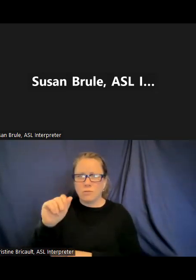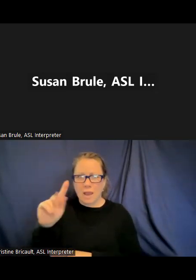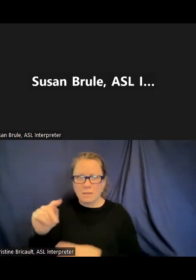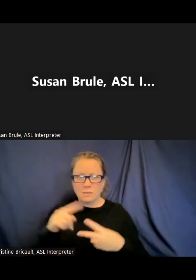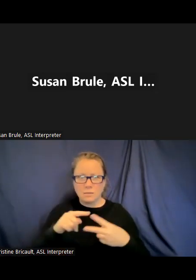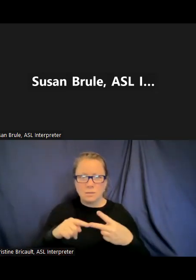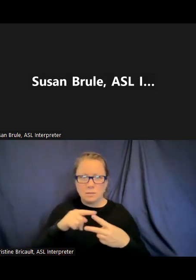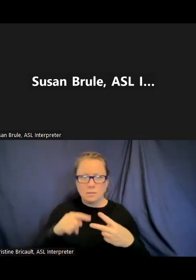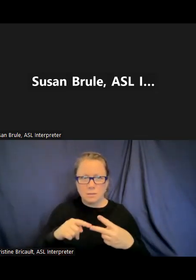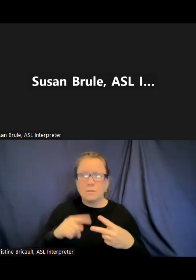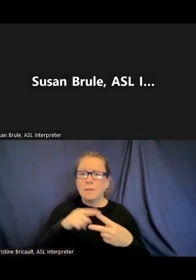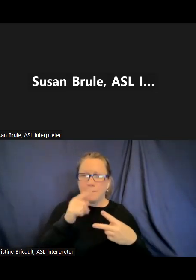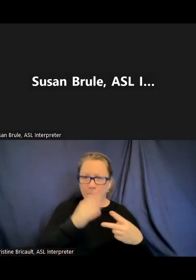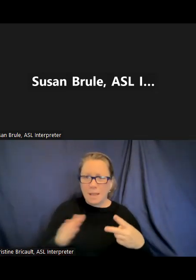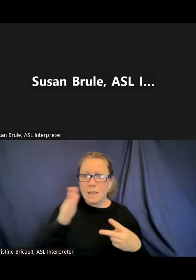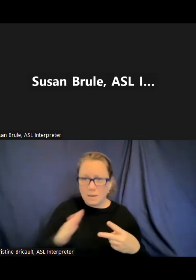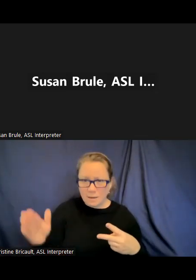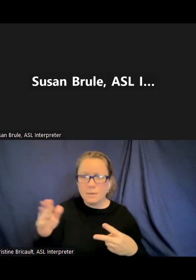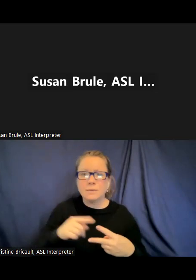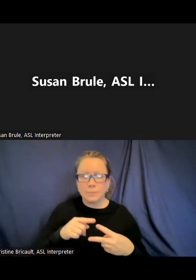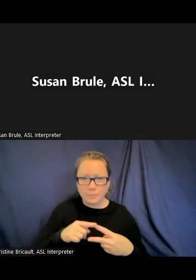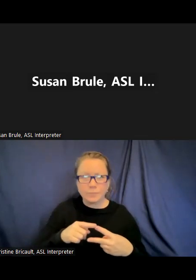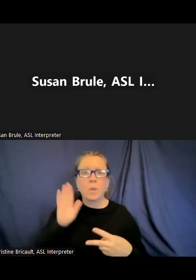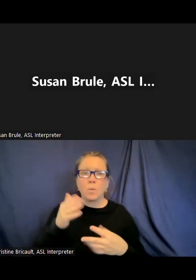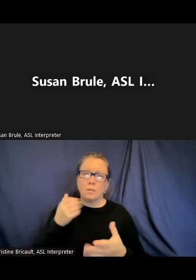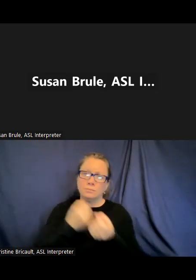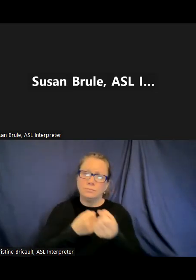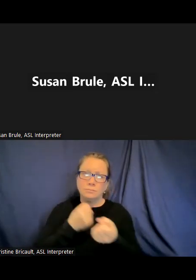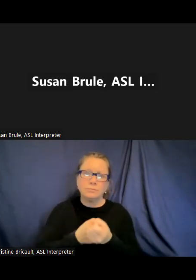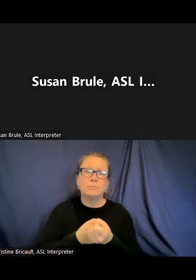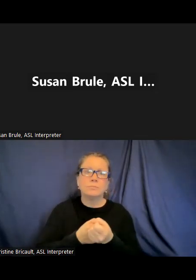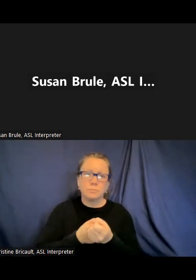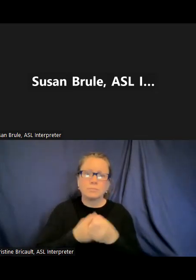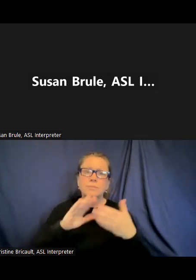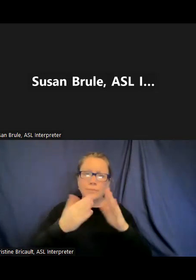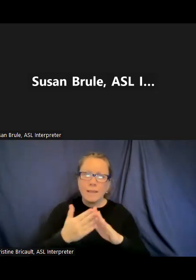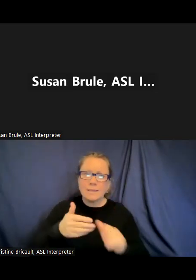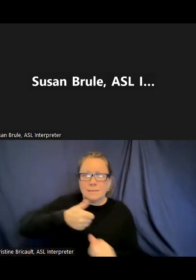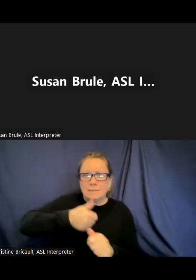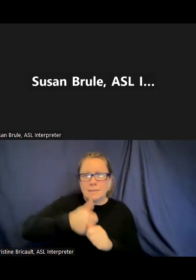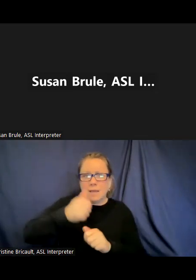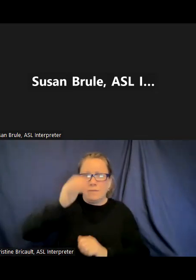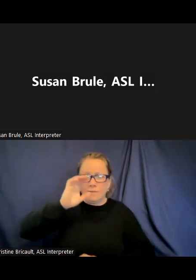First, there's the planning grant that will fund a municipality's self-evaluation or transition plan.